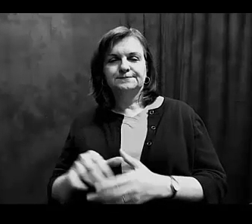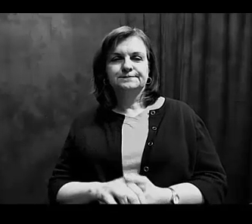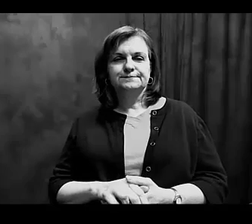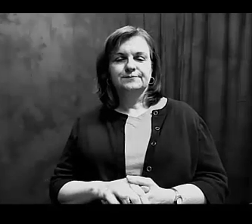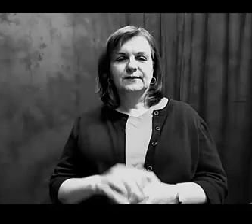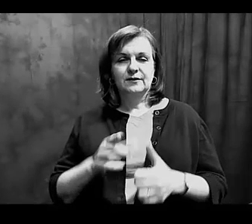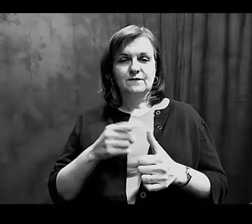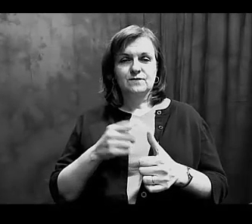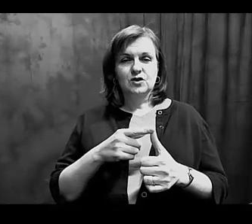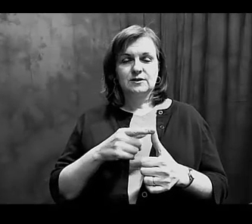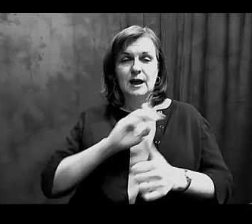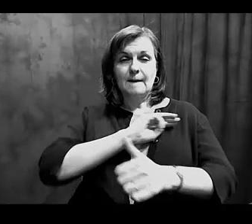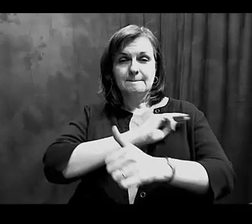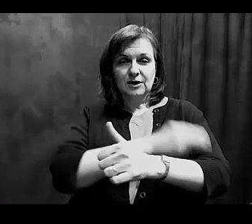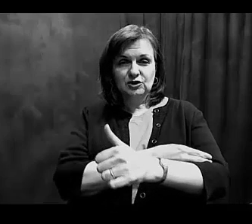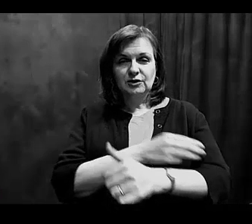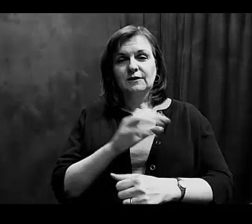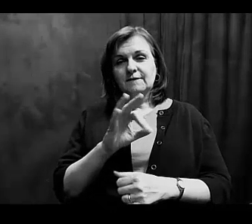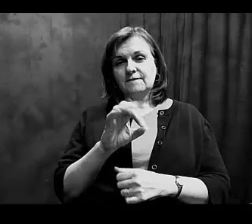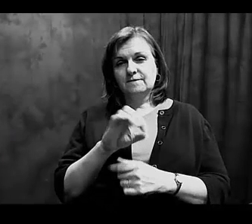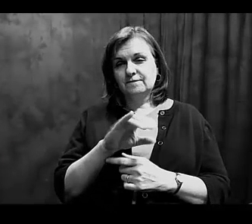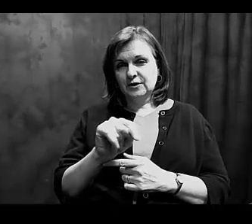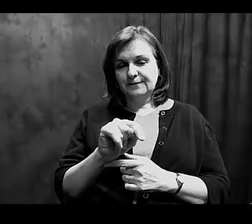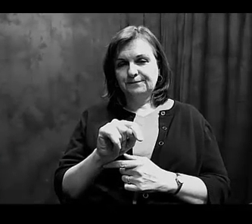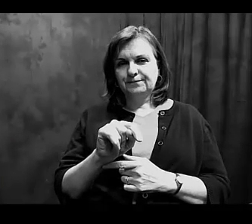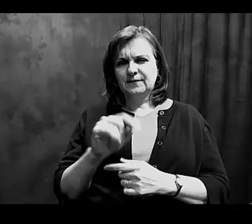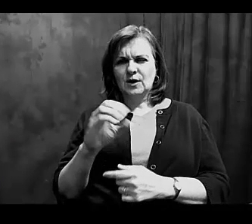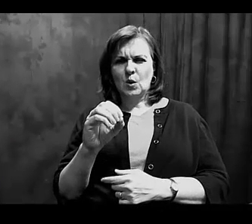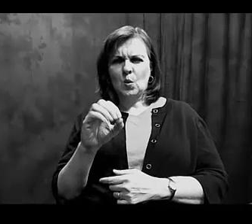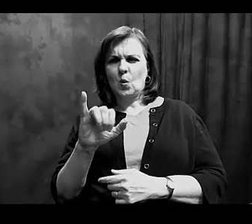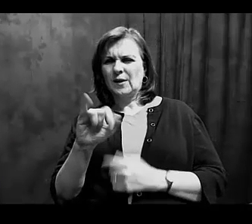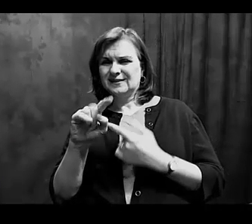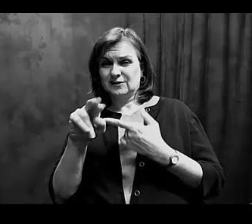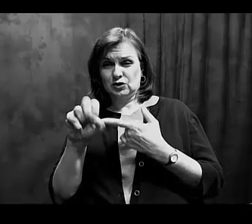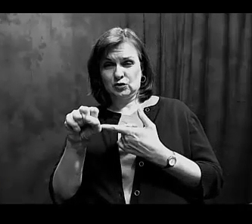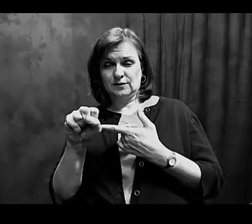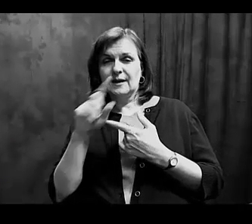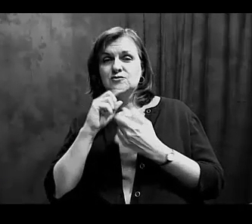so like was said this muscular foot -- now oysters actually have lost that muscular foot